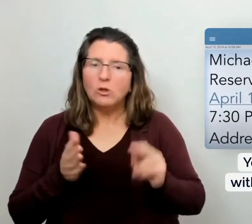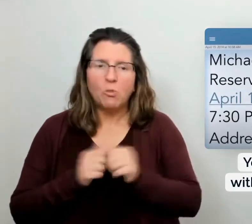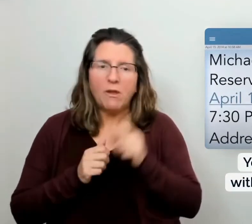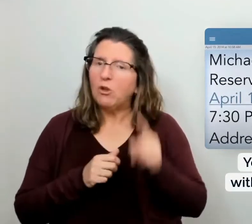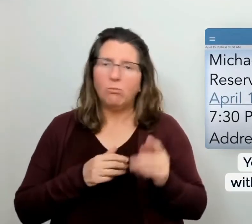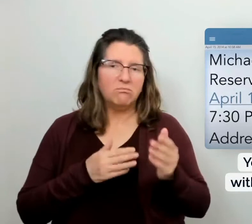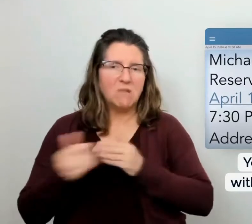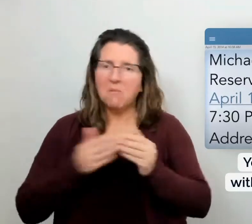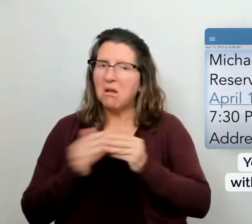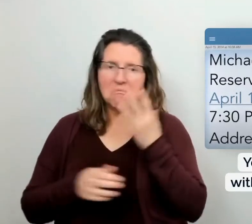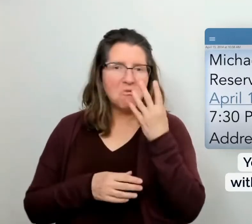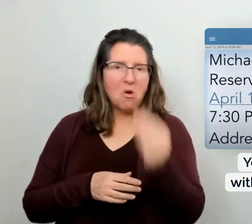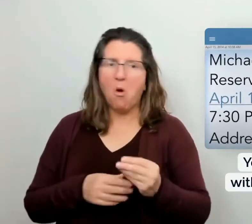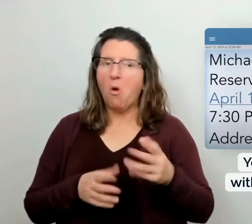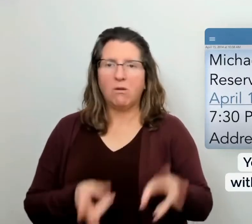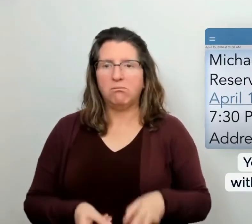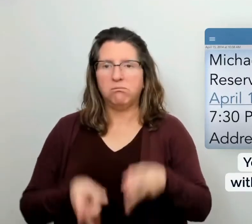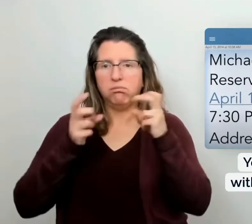You can take your notes with you wherever you go.